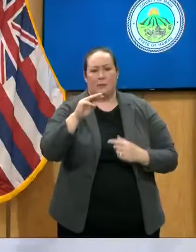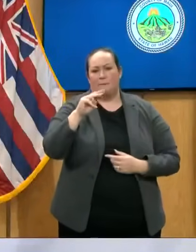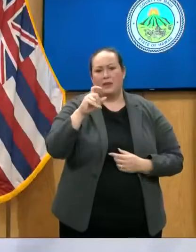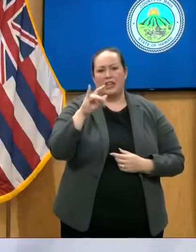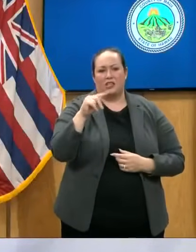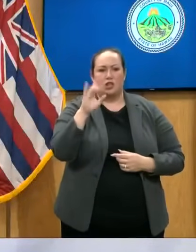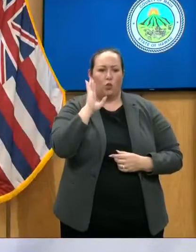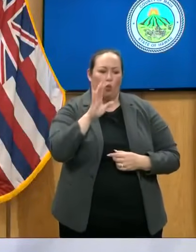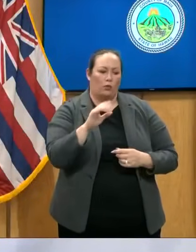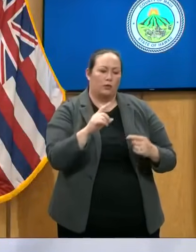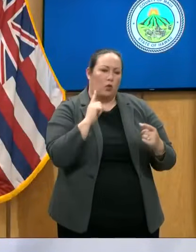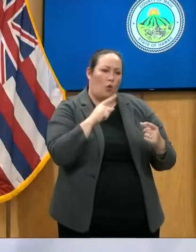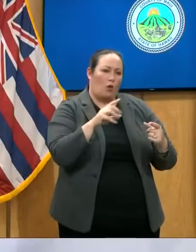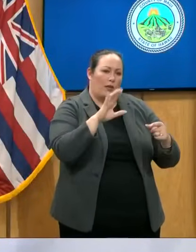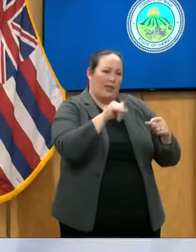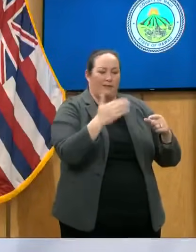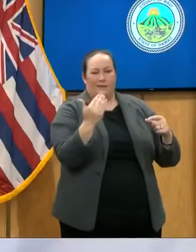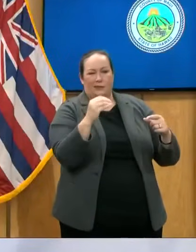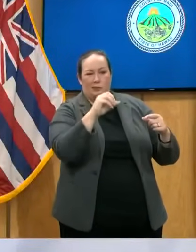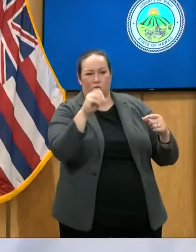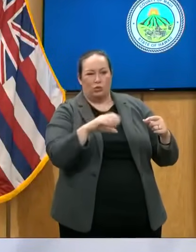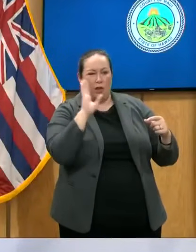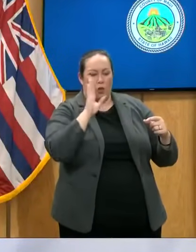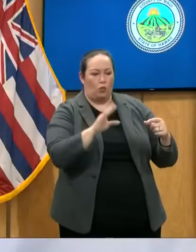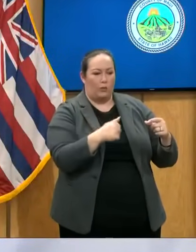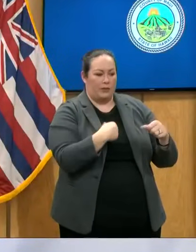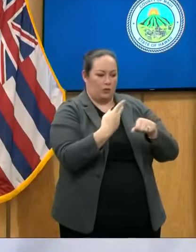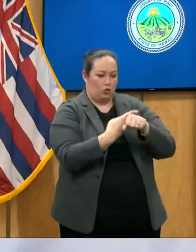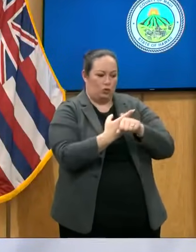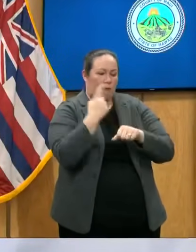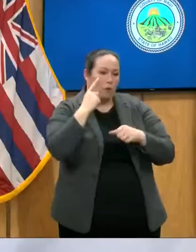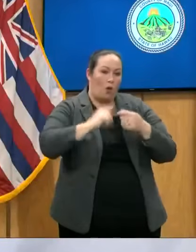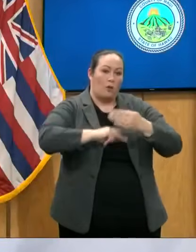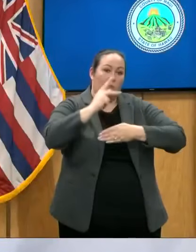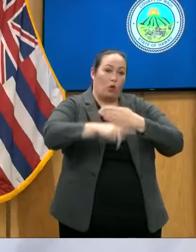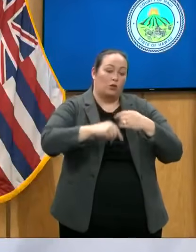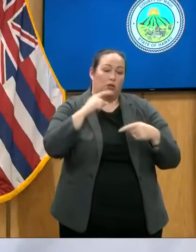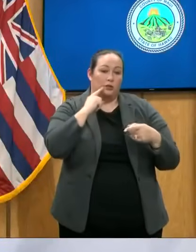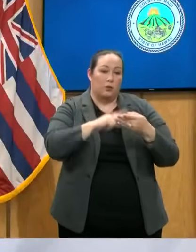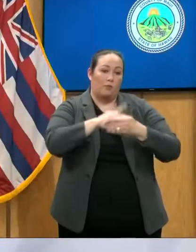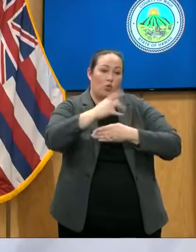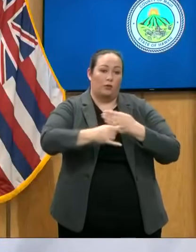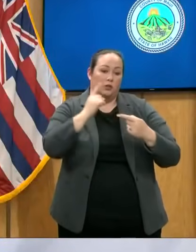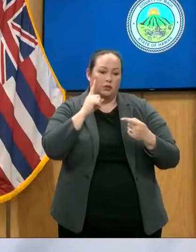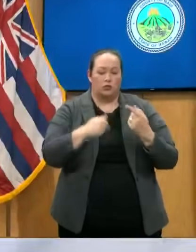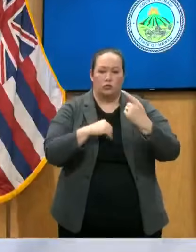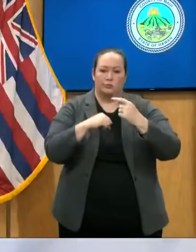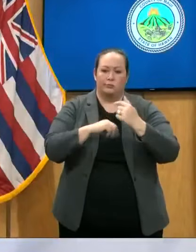our mitigation program. 15% of all the funding we spend here would be put aside to help with some of those